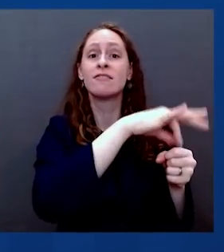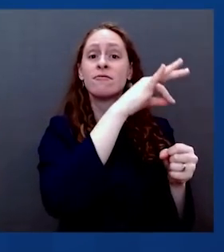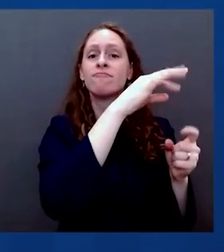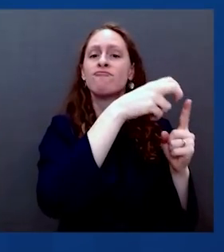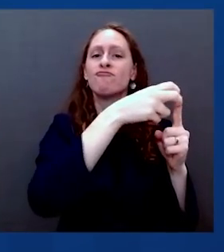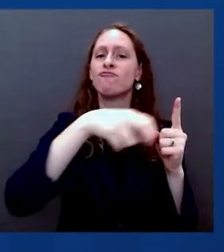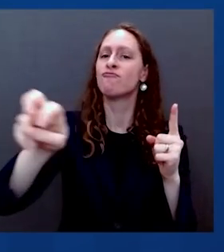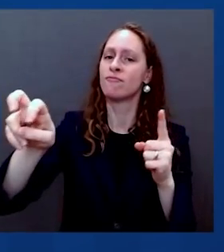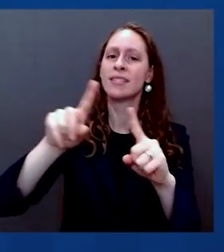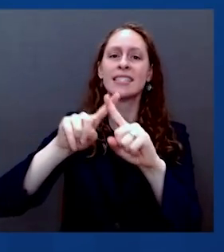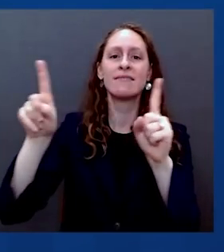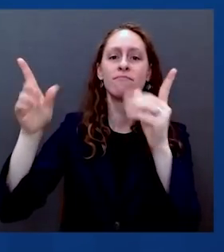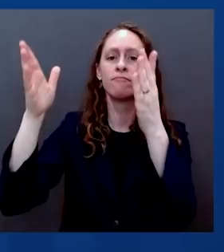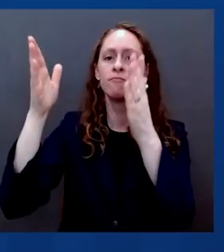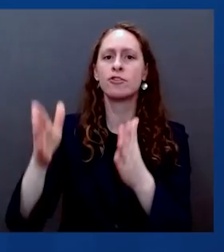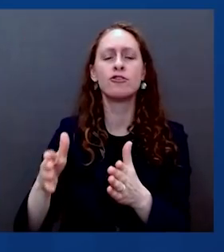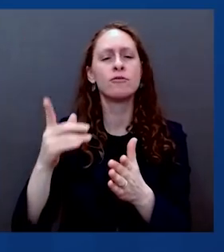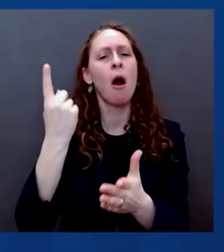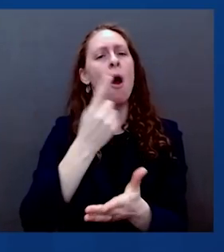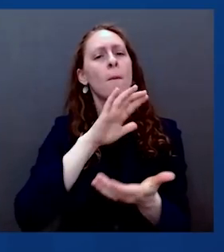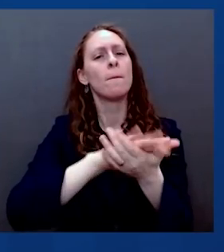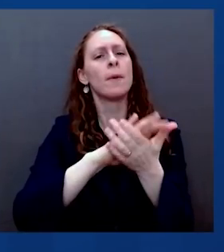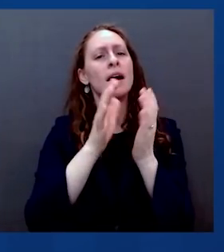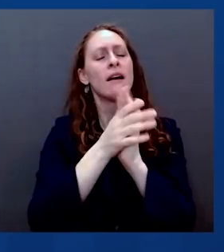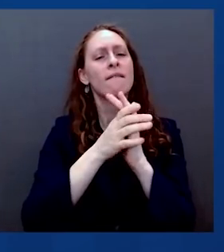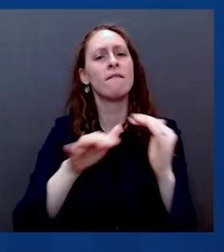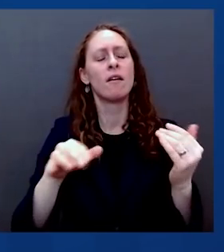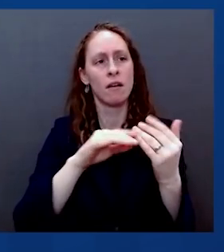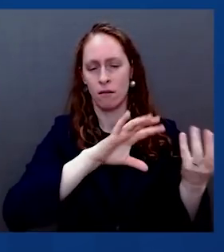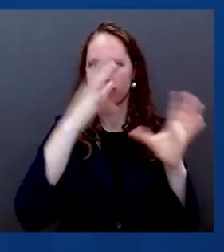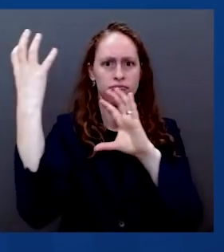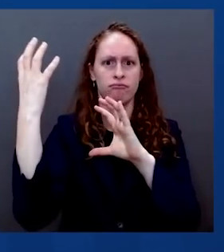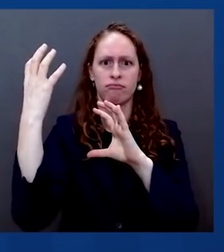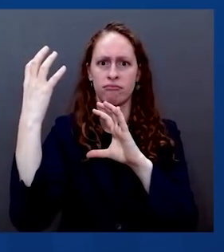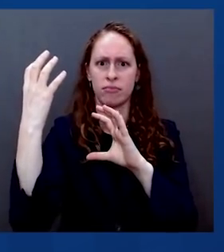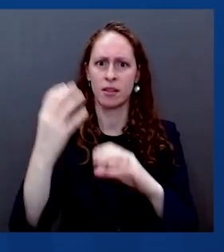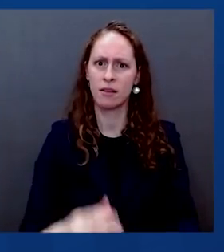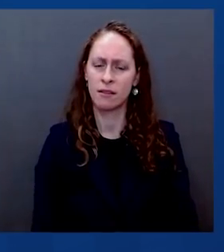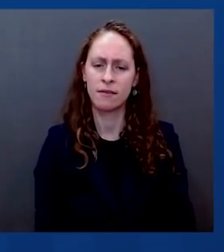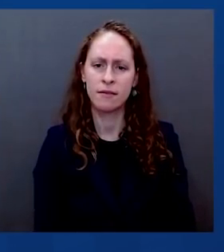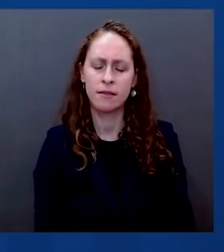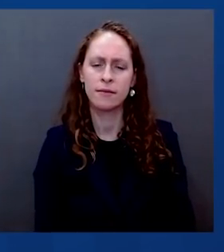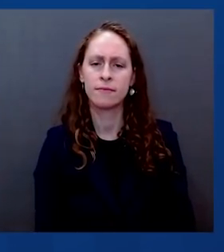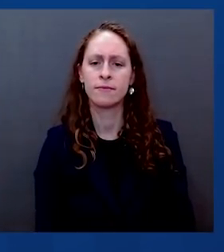victory was not certain, nor is democracy's future. That's why we're here today